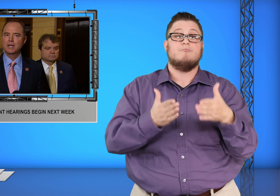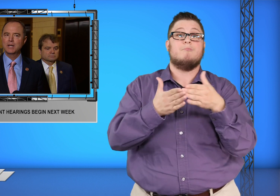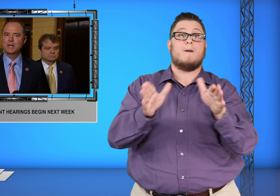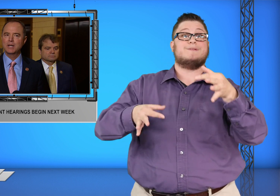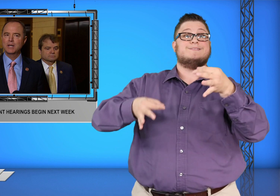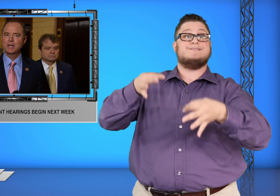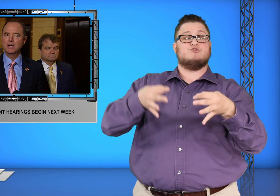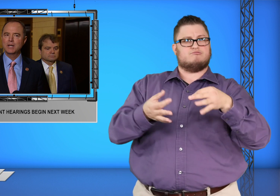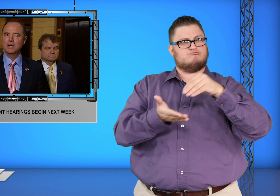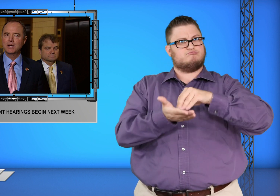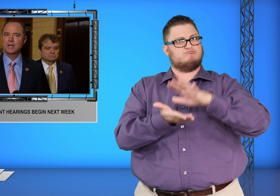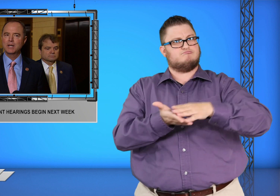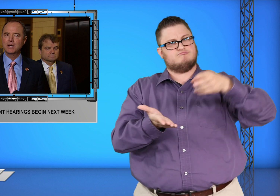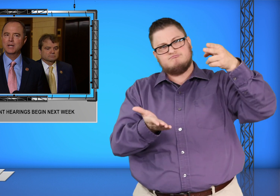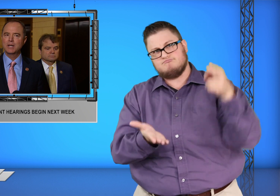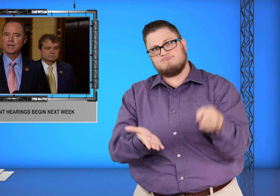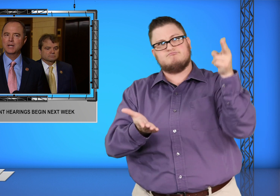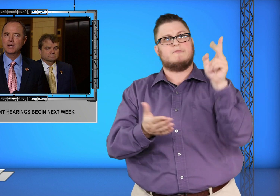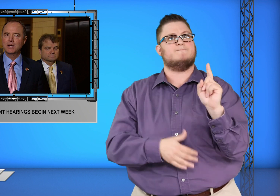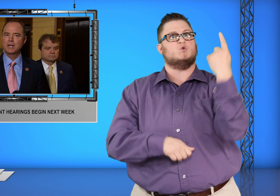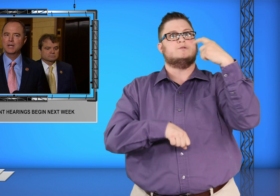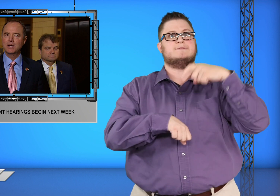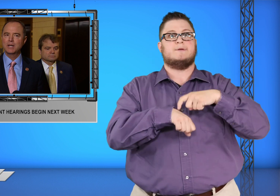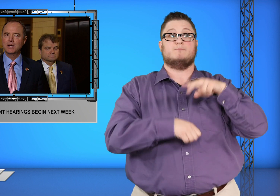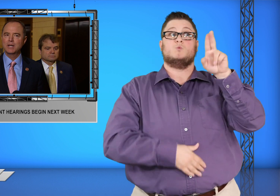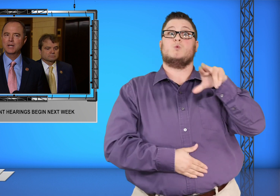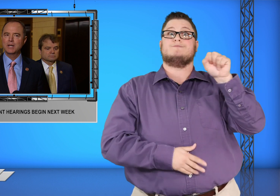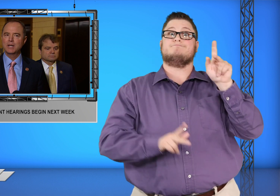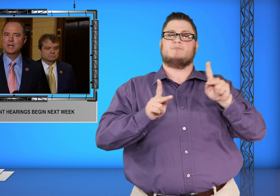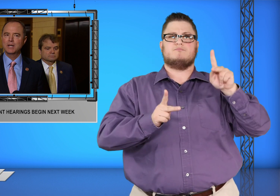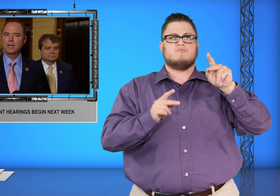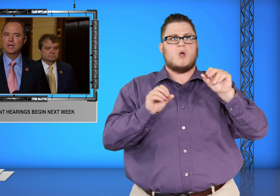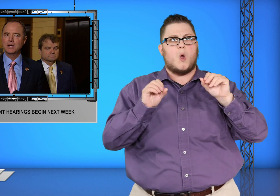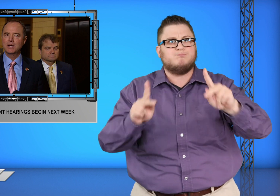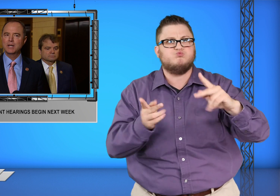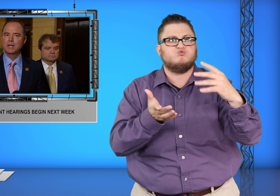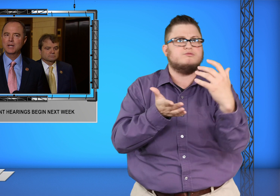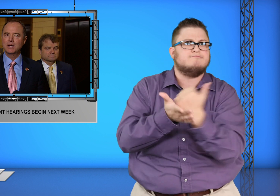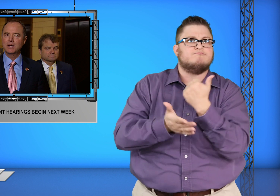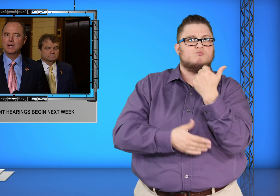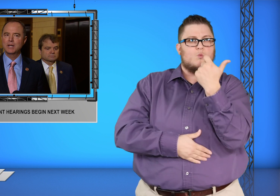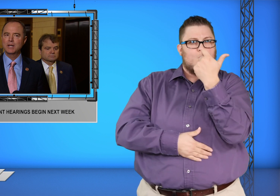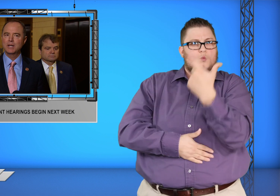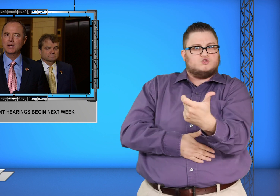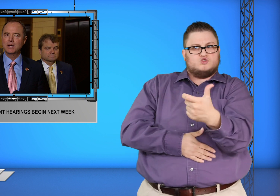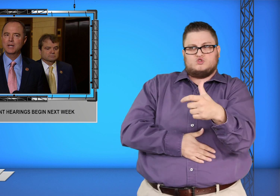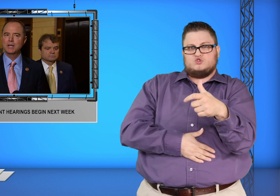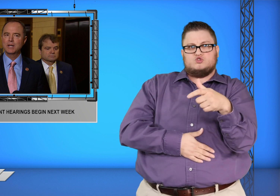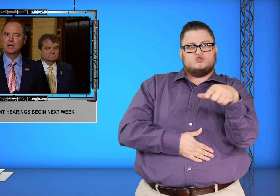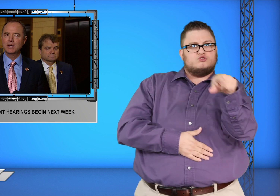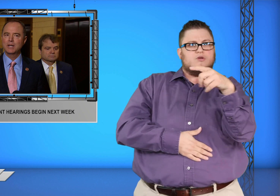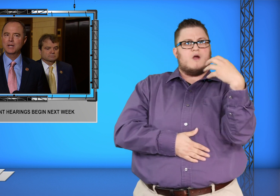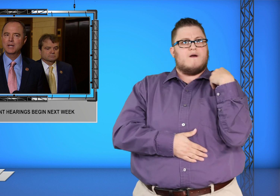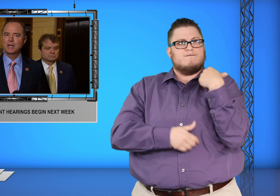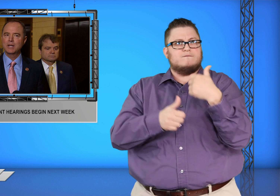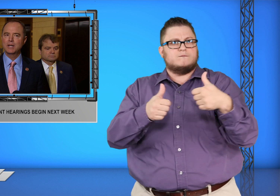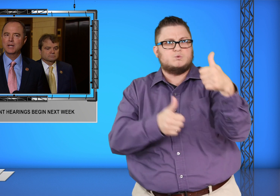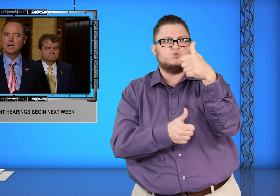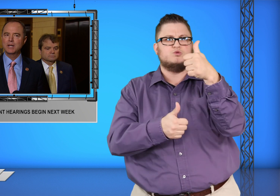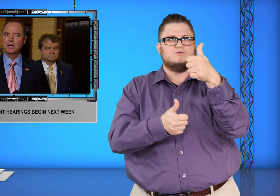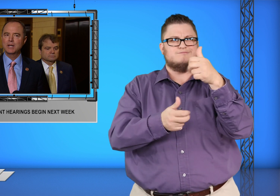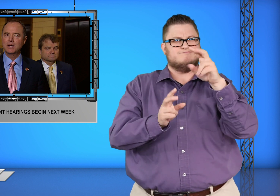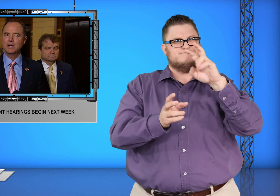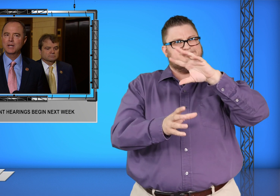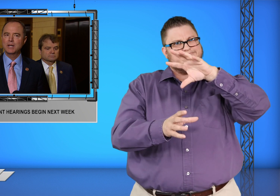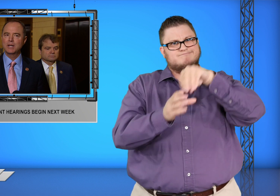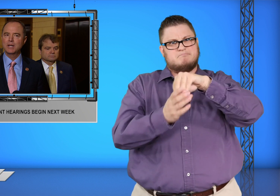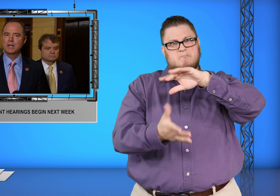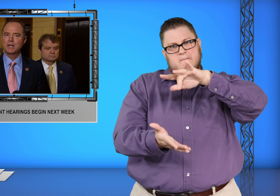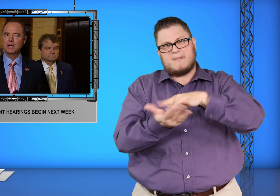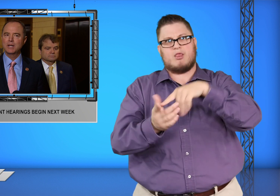The open hearings mark the first time Americans will hear directly from officials at the center